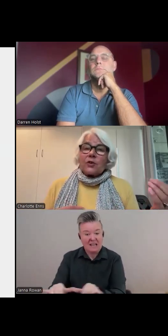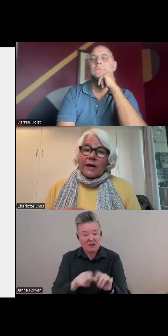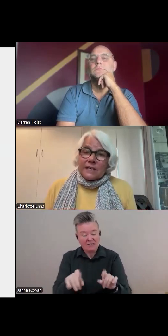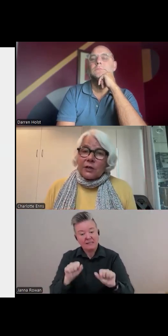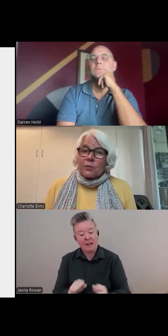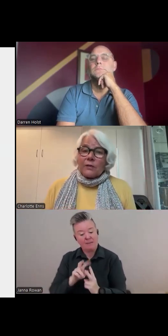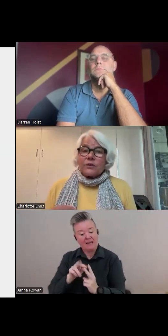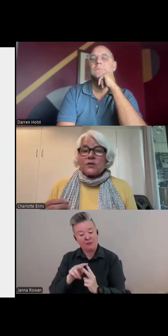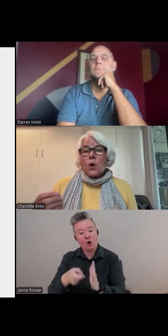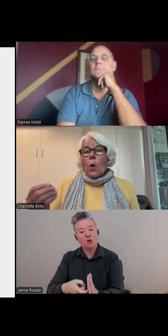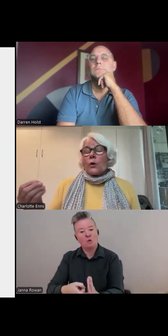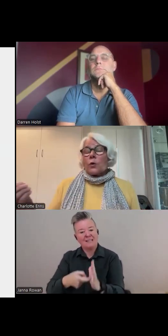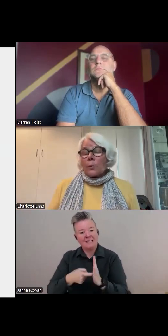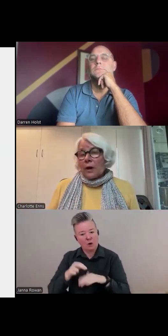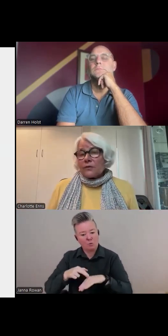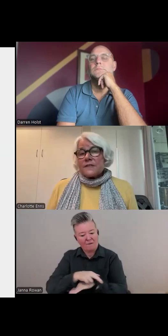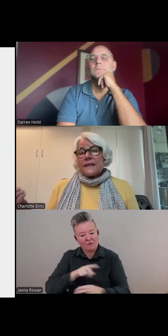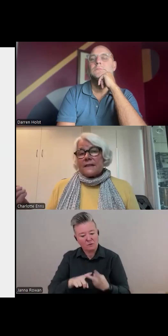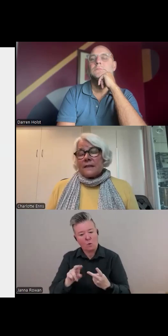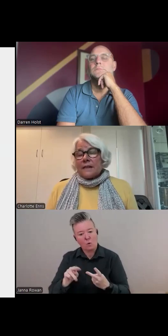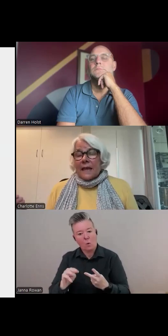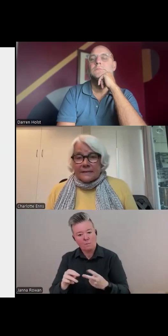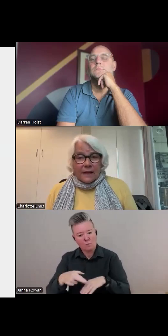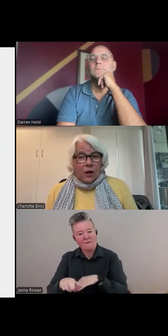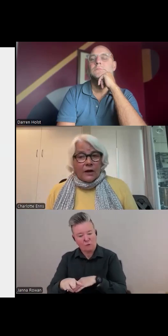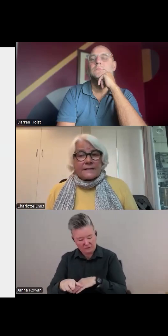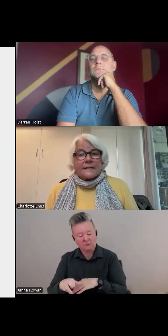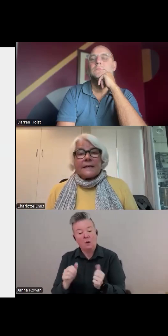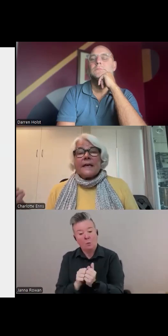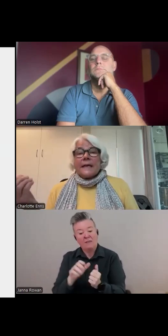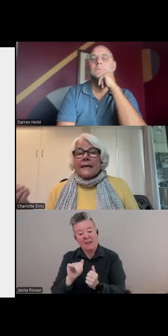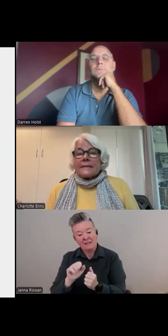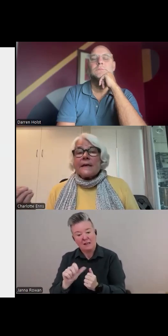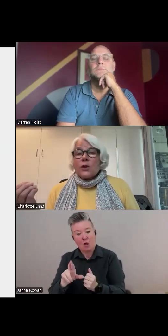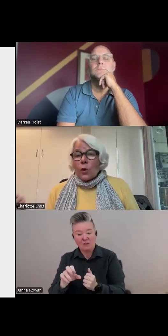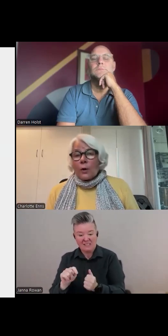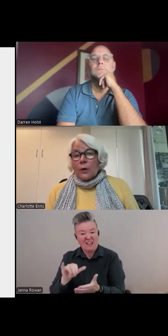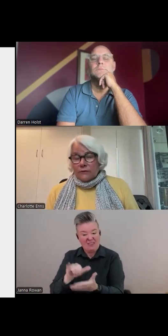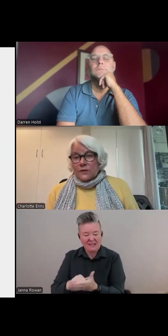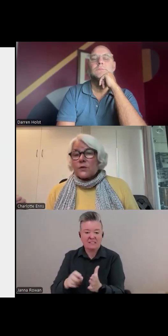criterion referenced or norm-referenced. And the ASL-RST is norm-referenced.